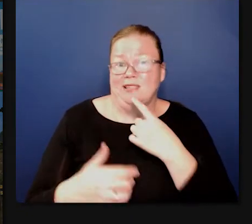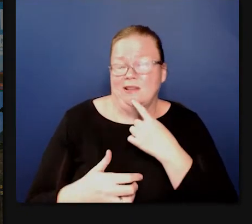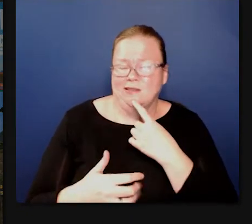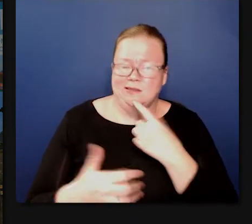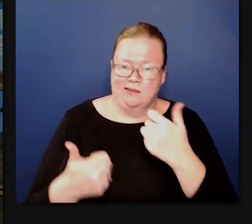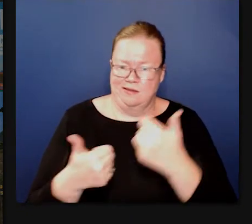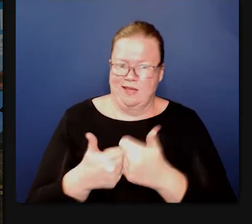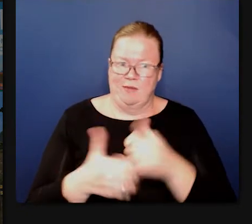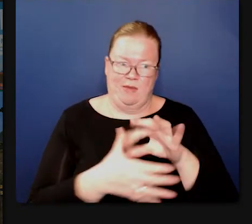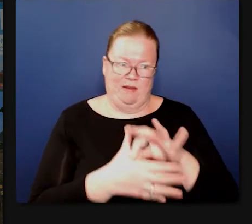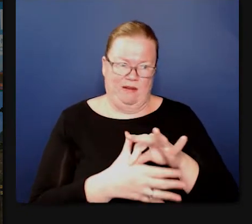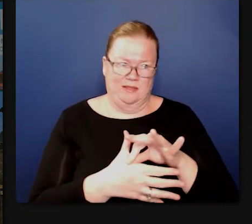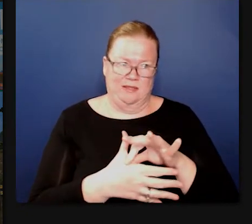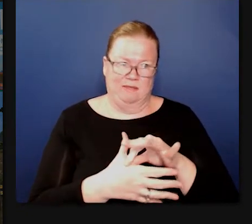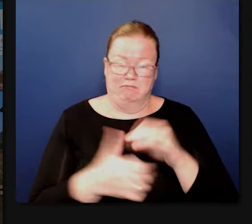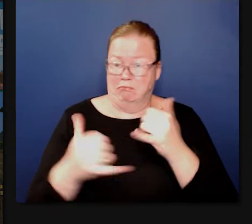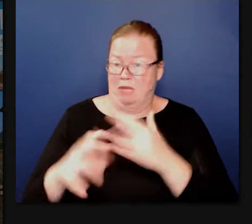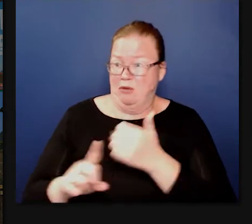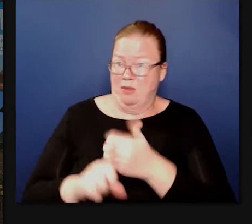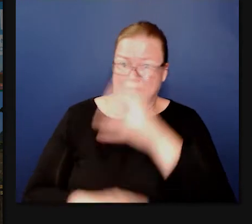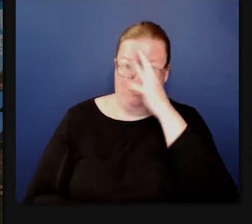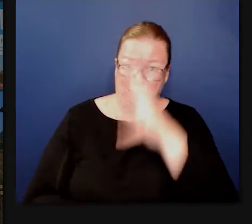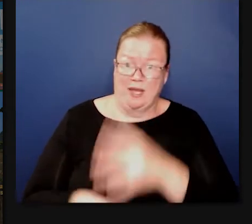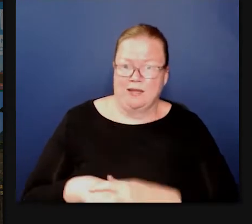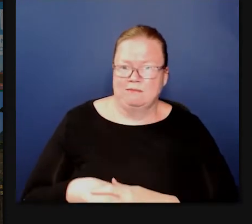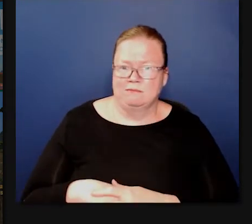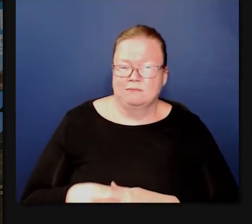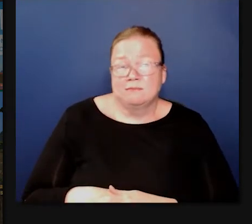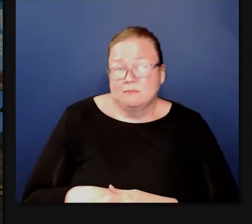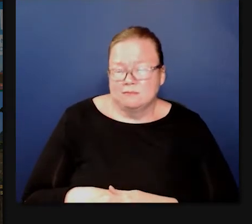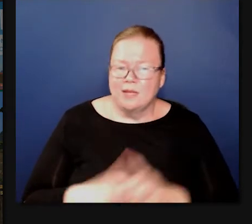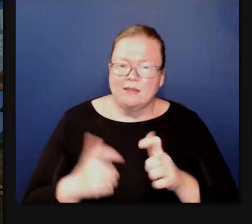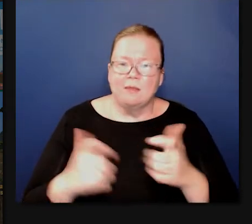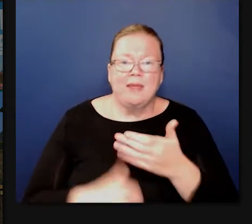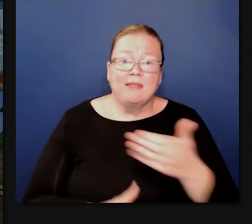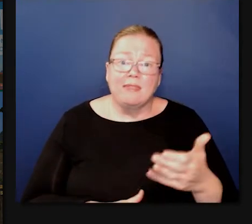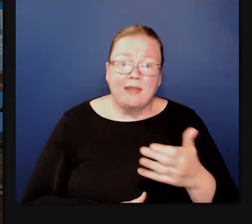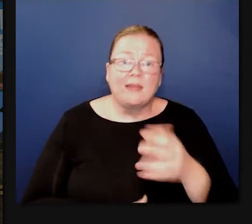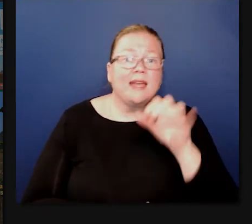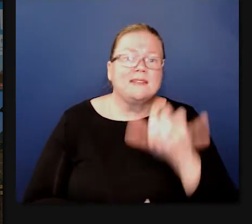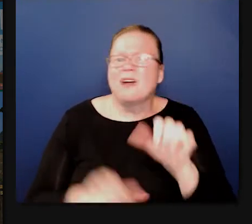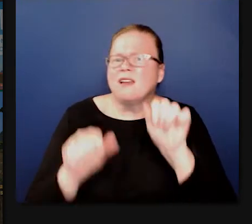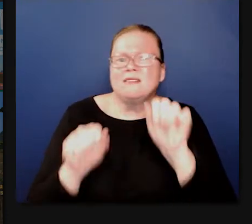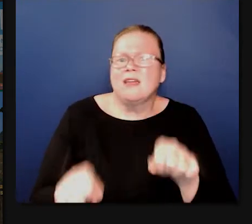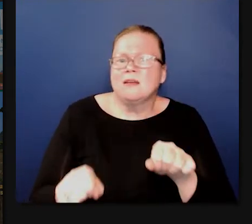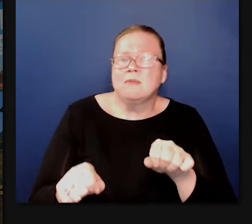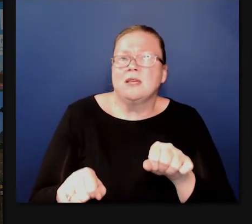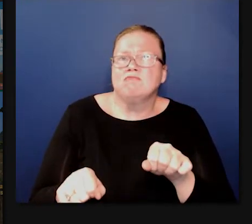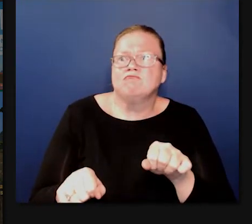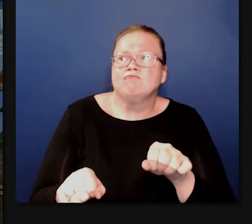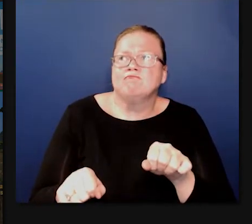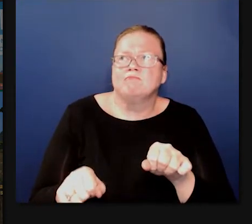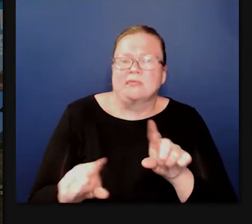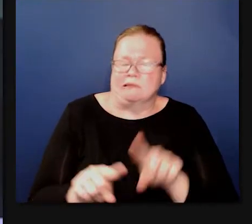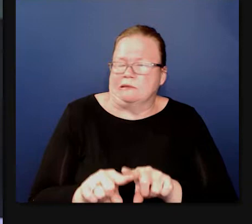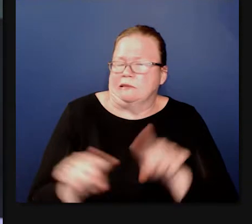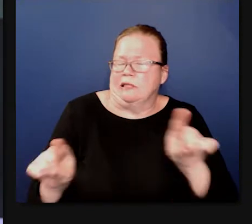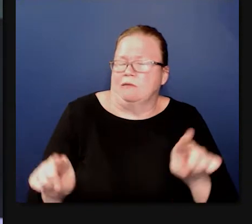it is game content created by players. The big thing about this is it can be completely different